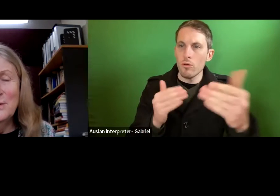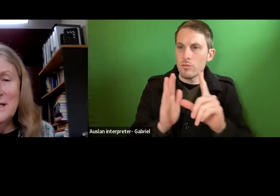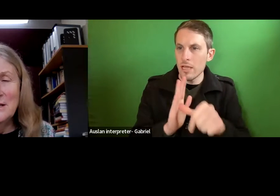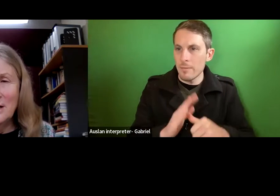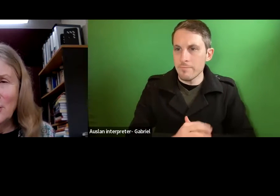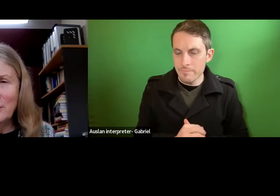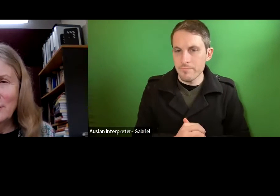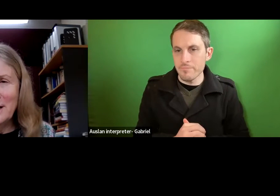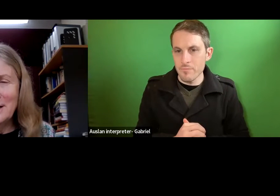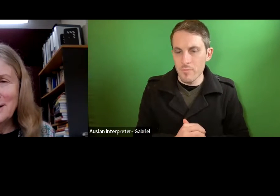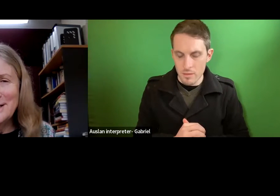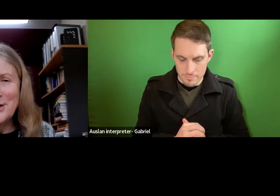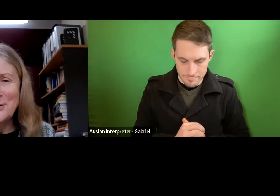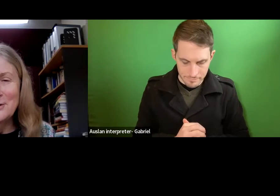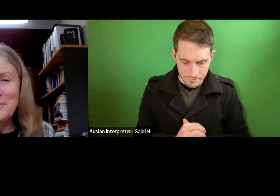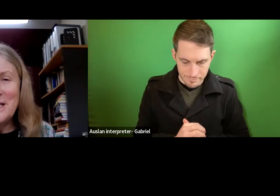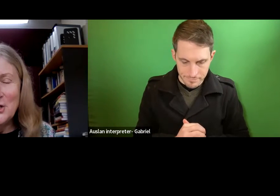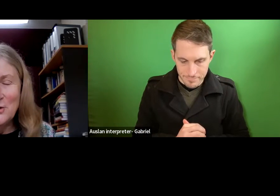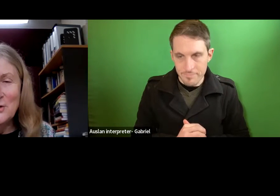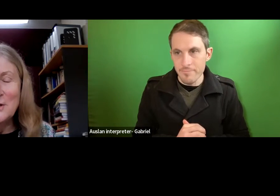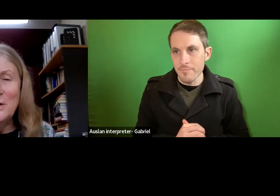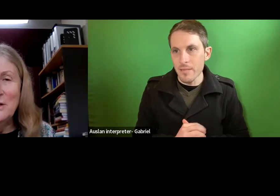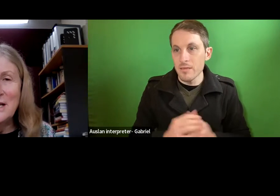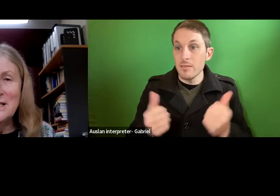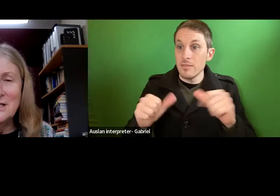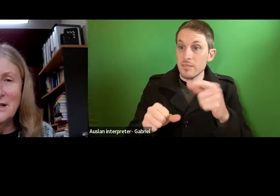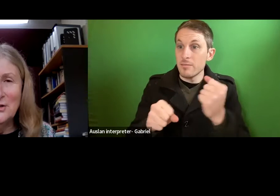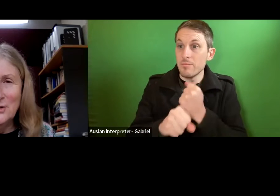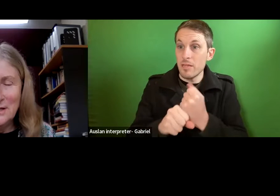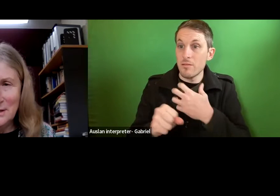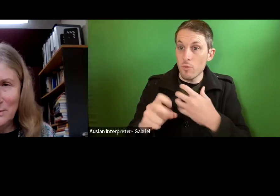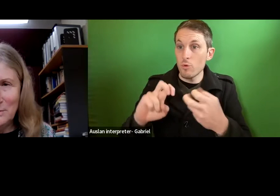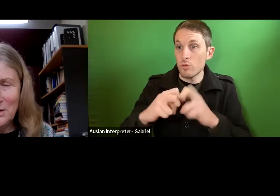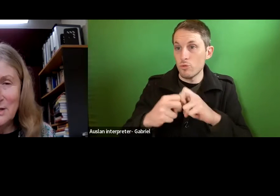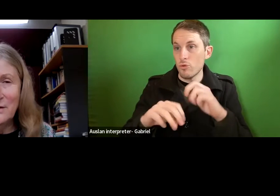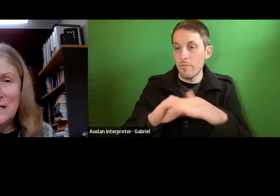presented a lot of additional issues with regard to diagnosis simply because of the